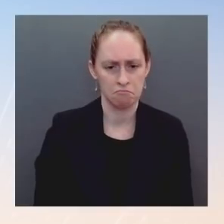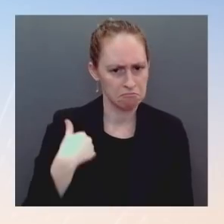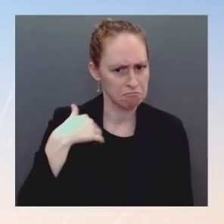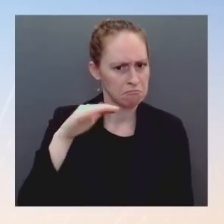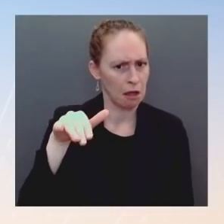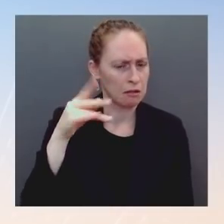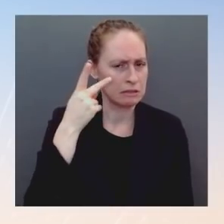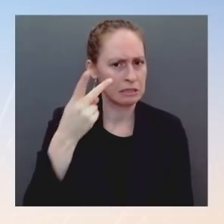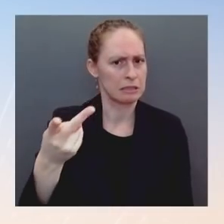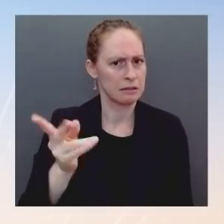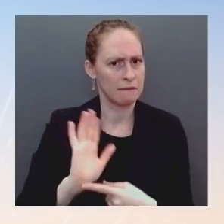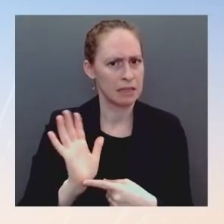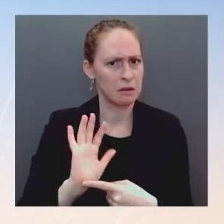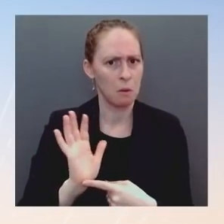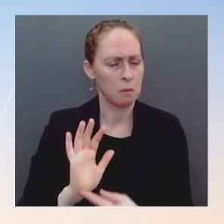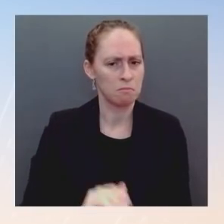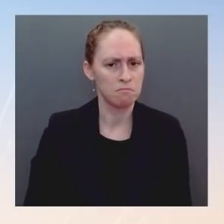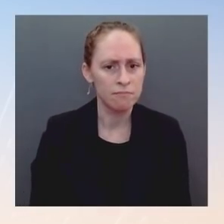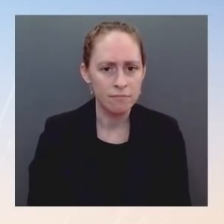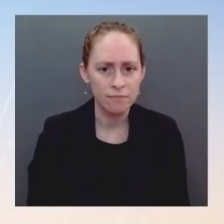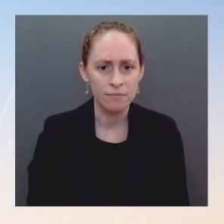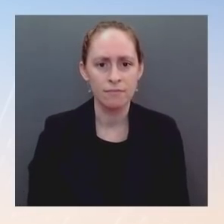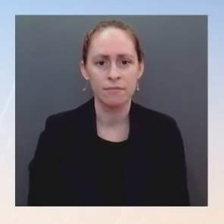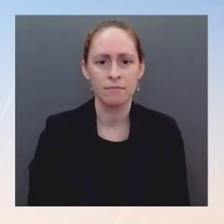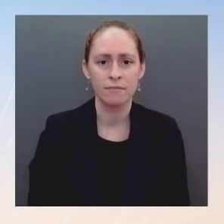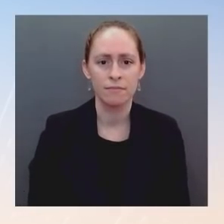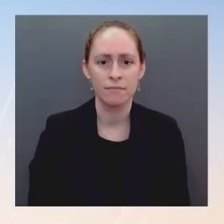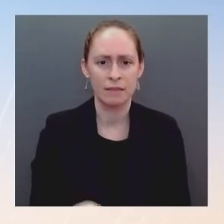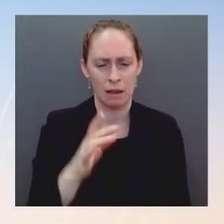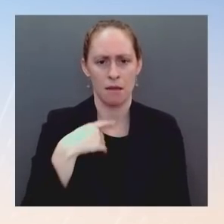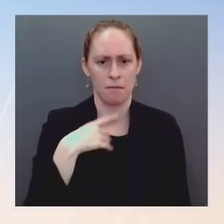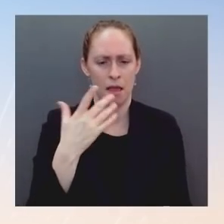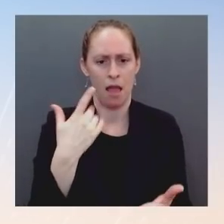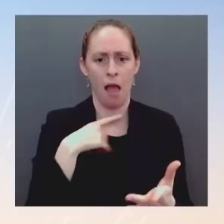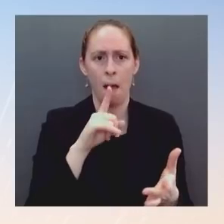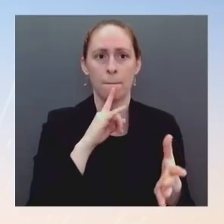I didn't want to speak to the wrong thing. Of course, the role that Border Patrol agents